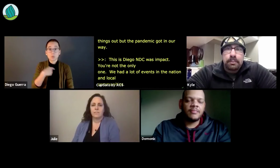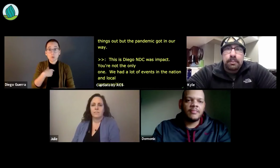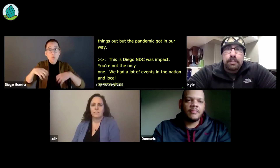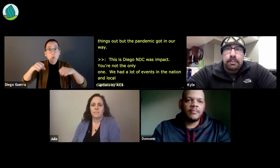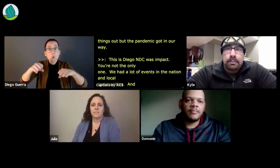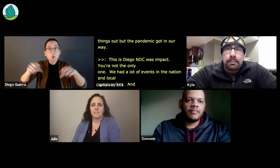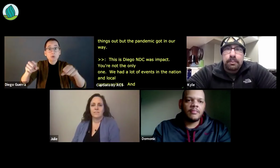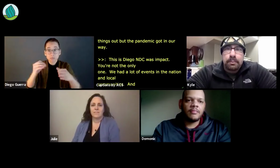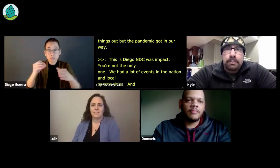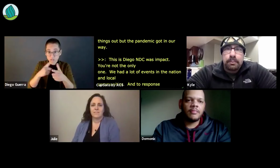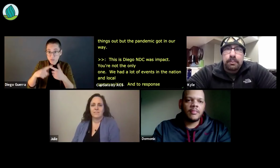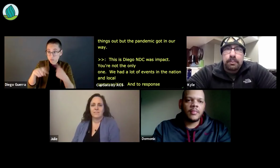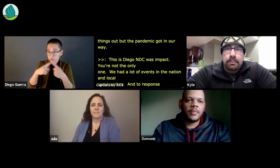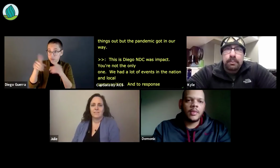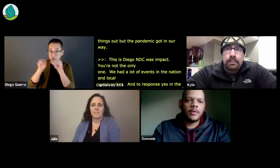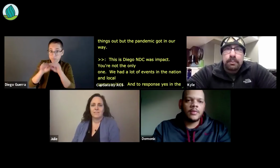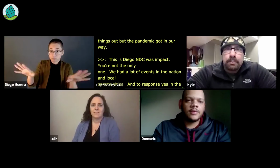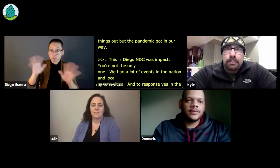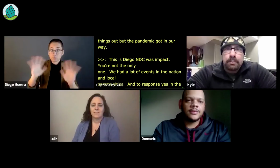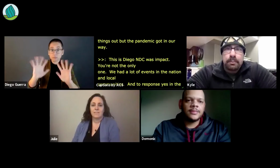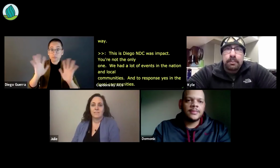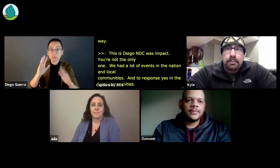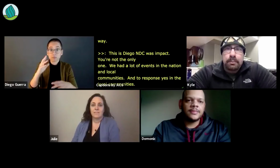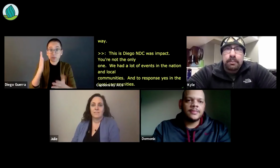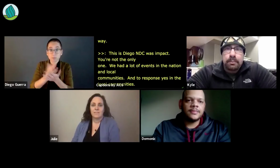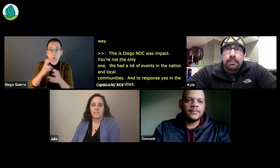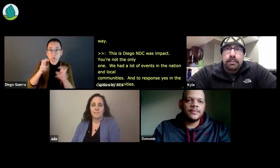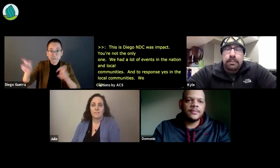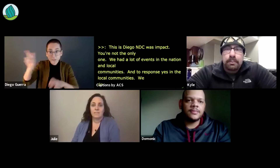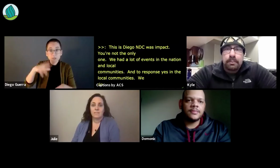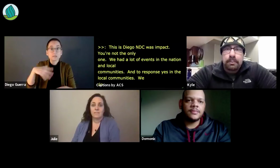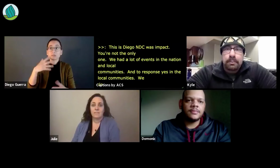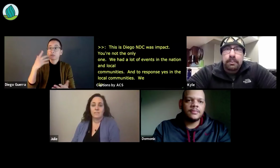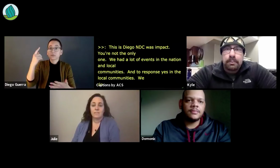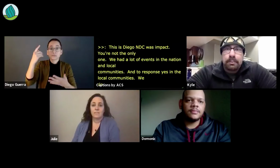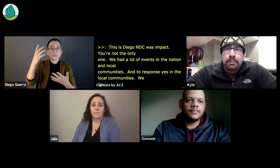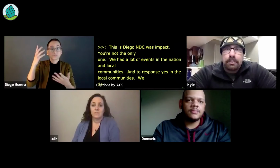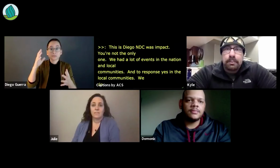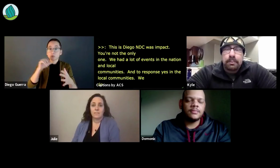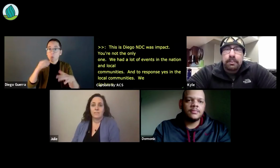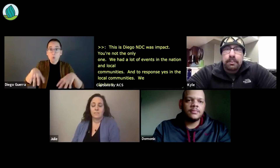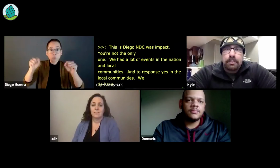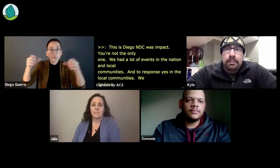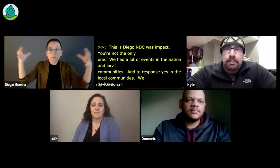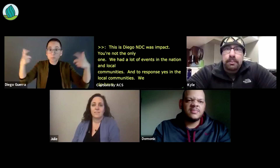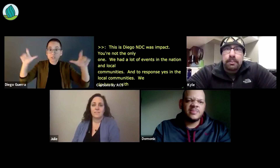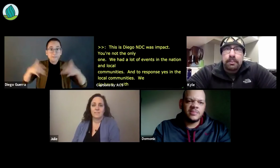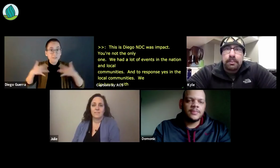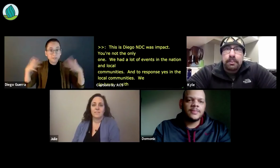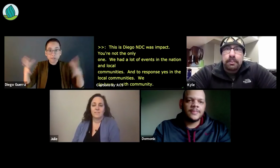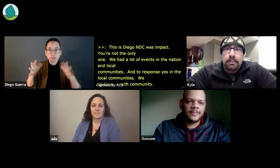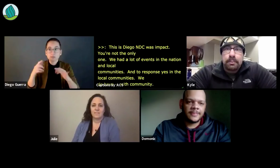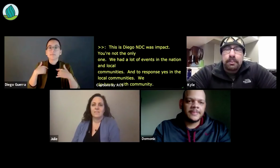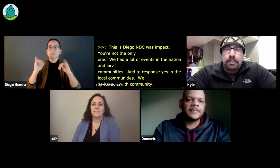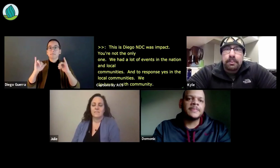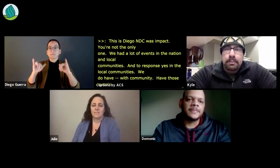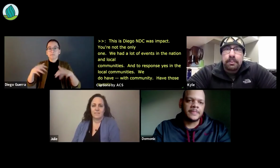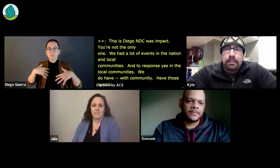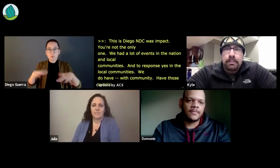We had those events hosted, but at the same time when the pandemic struck, we had to stop travel. We had to avoid having these large events,